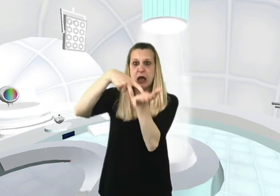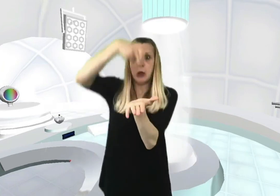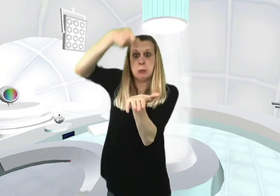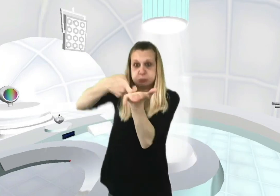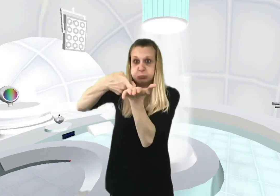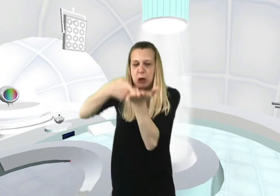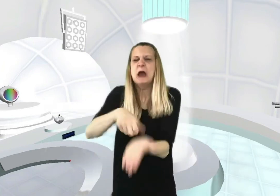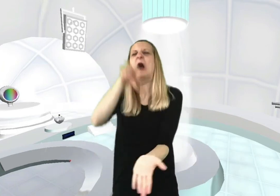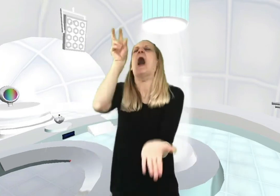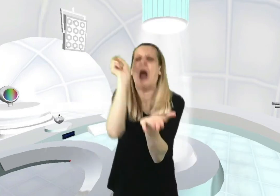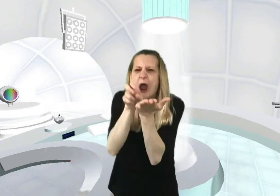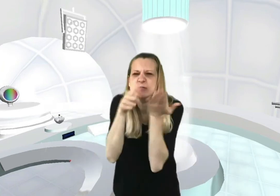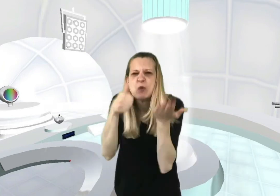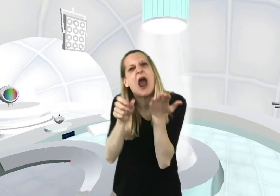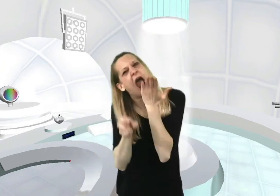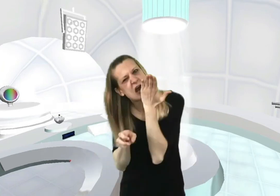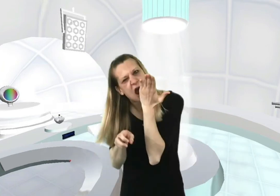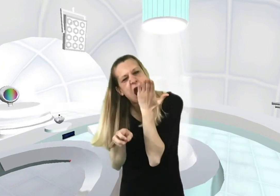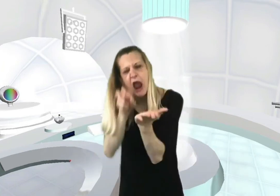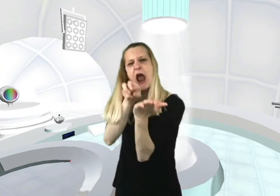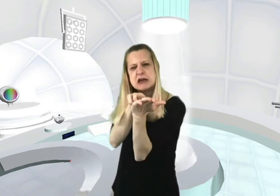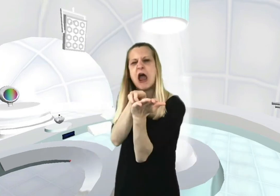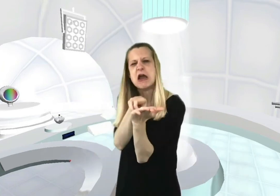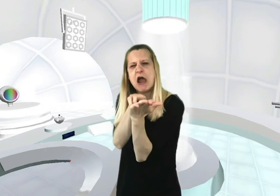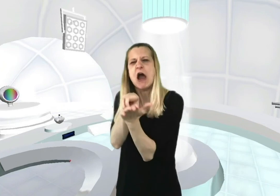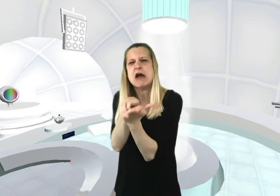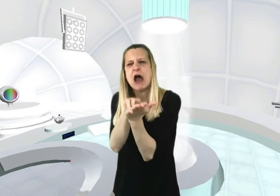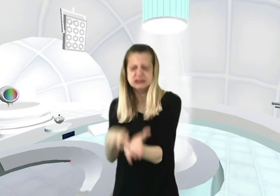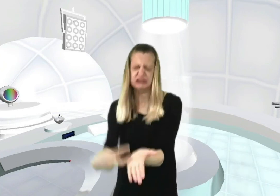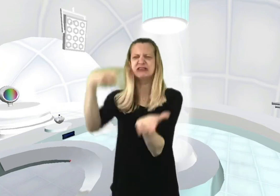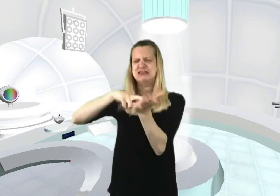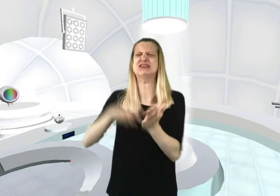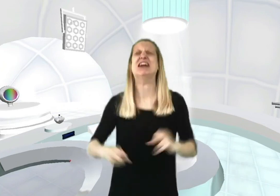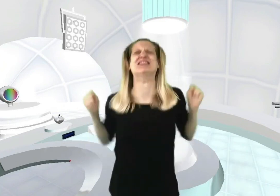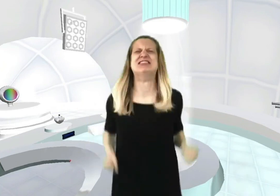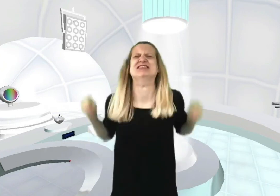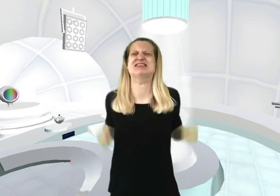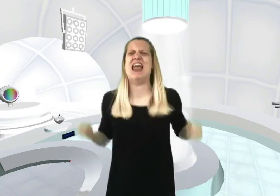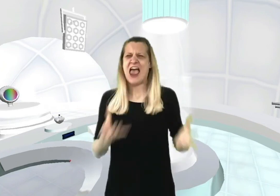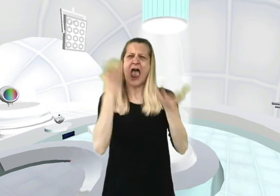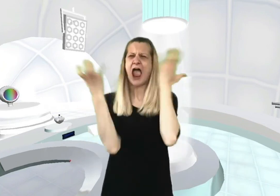screaming and yelling and trying to bite her fingers.